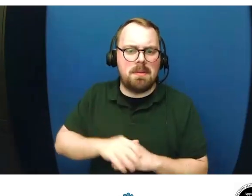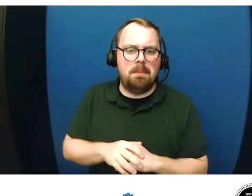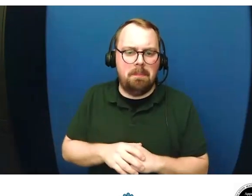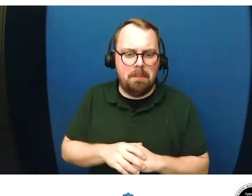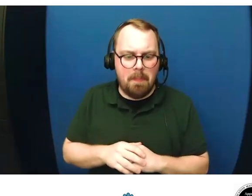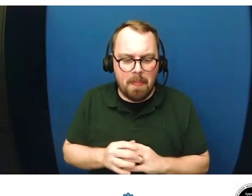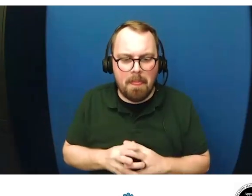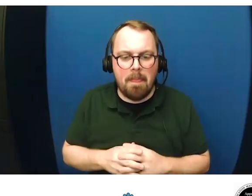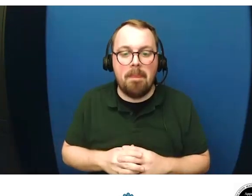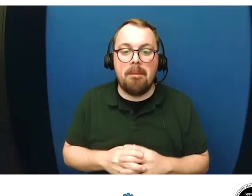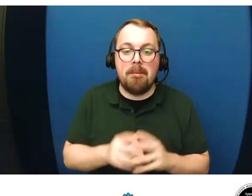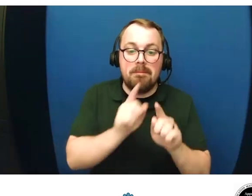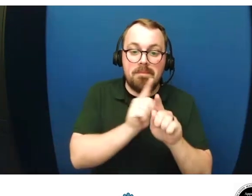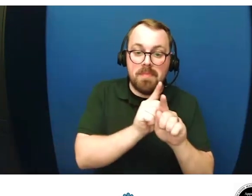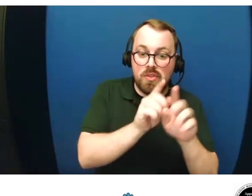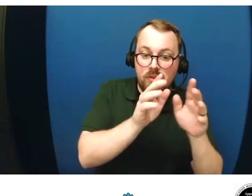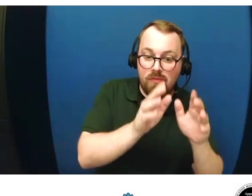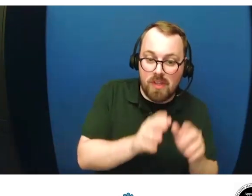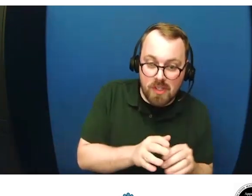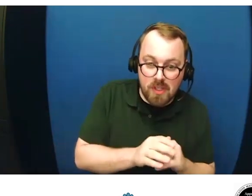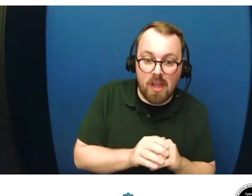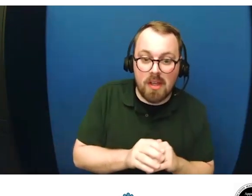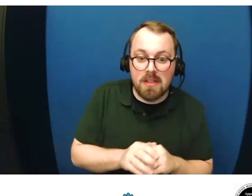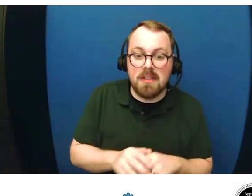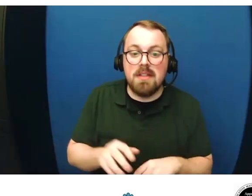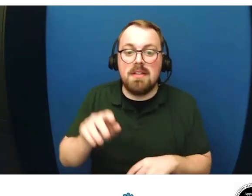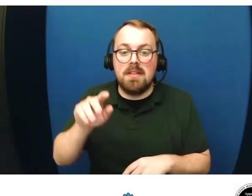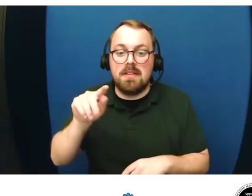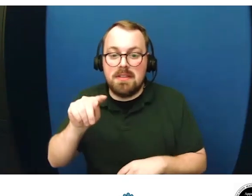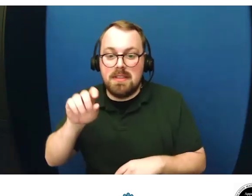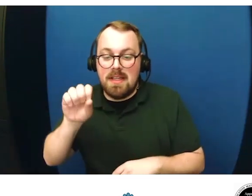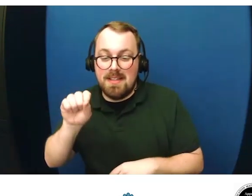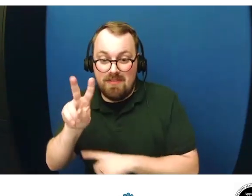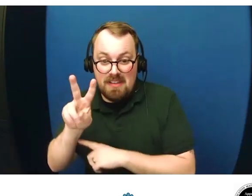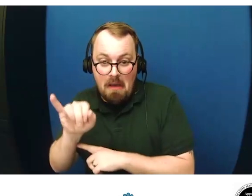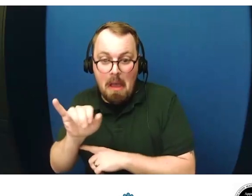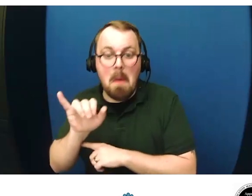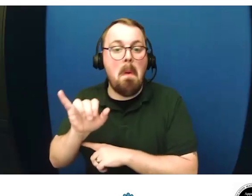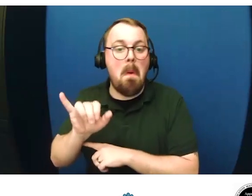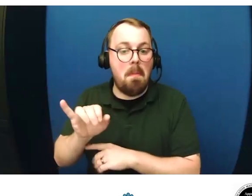More Interveners. A TSVI. Perfect.